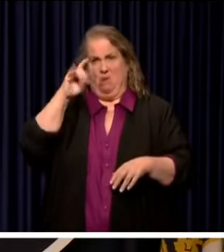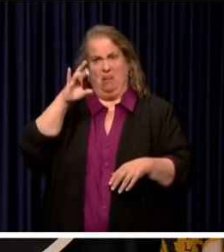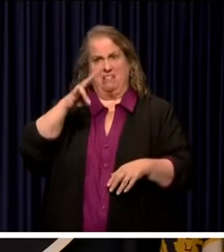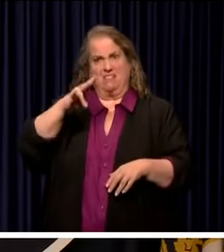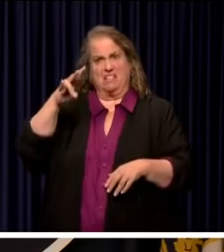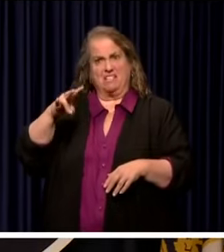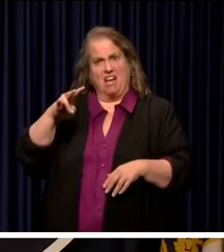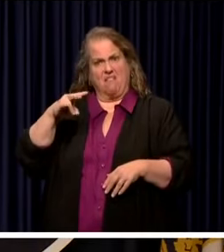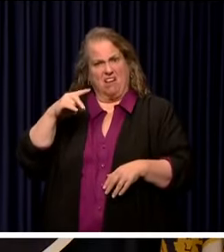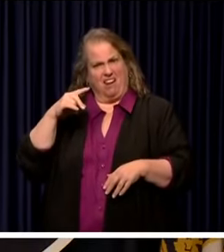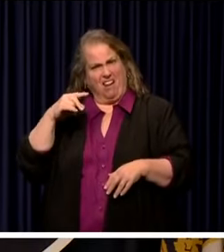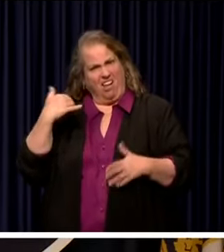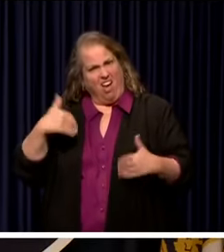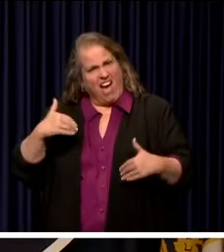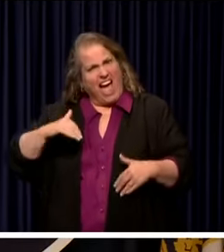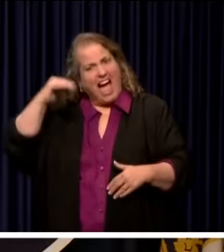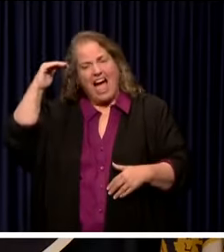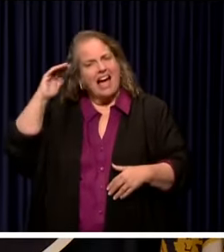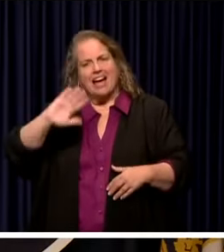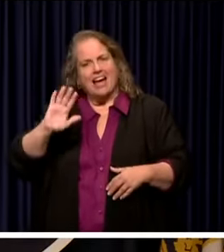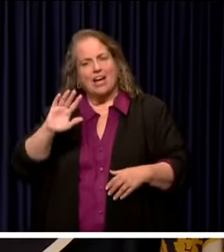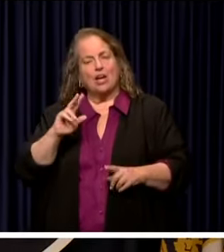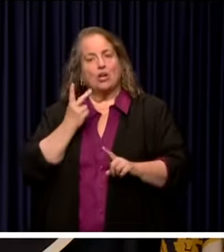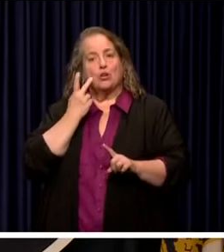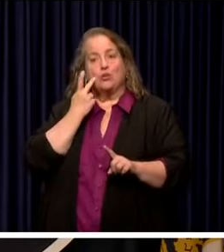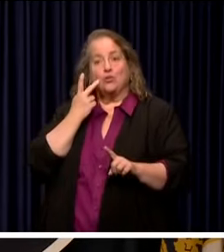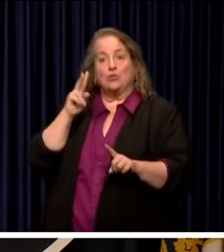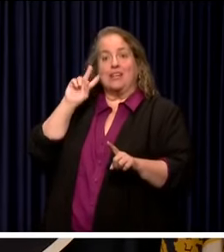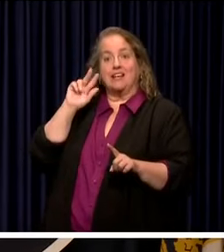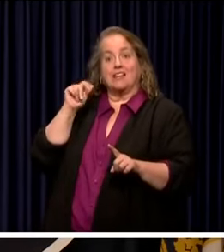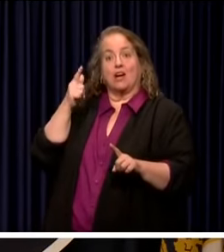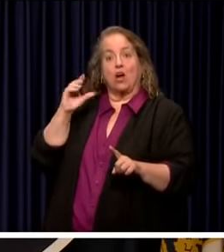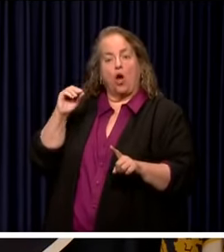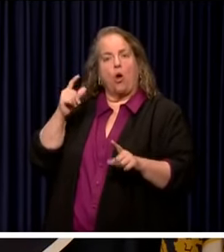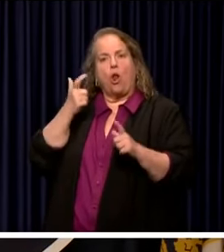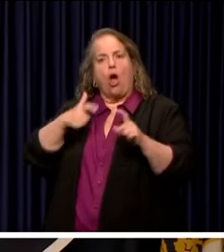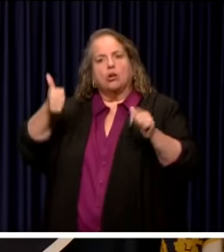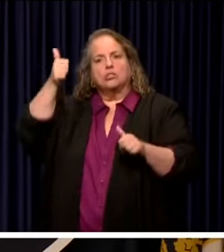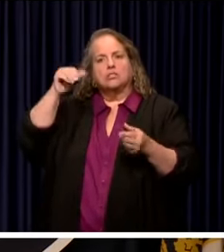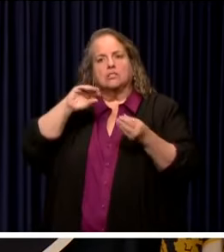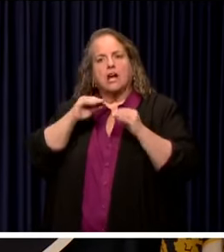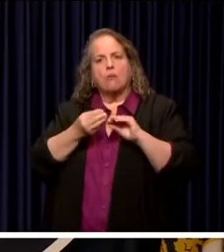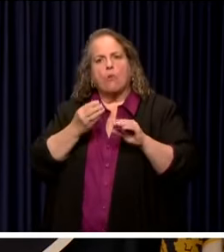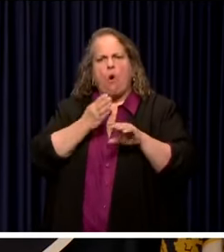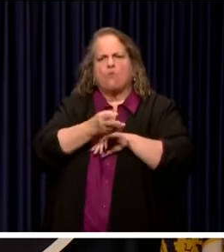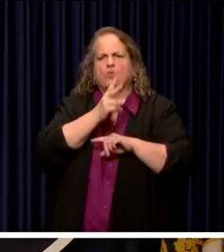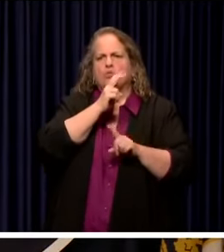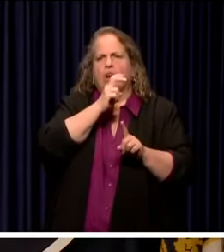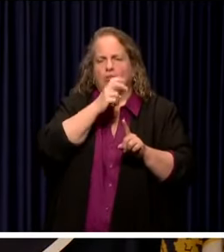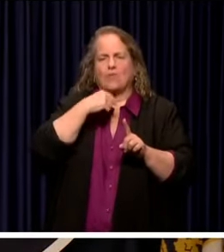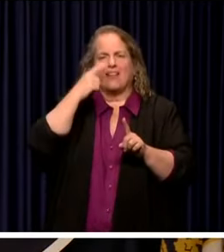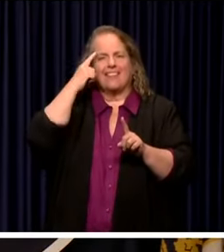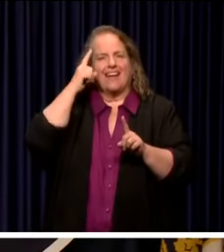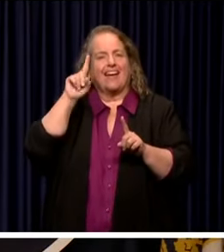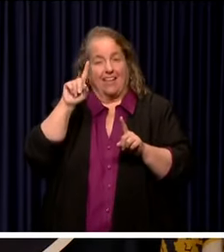TOTAL NUMBER OF TESTED, 33,328. THAT'S GOING TO JUMP